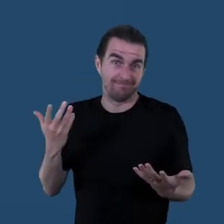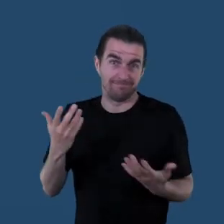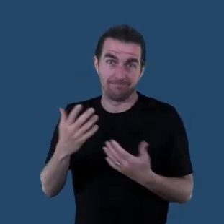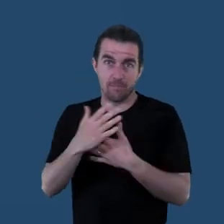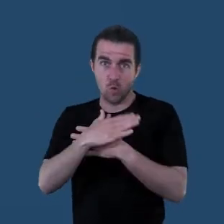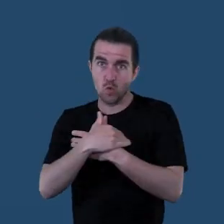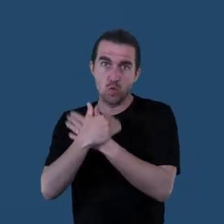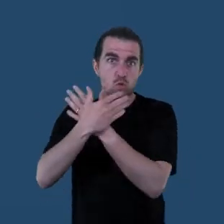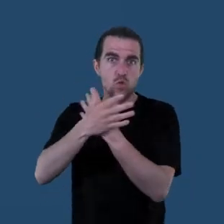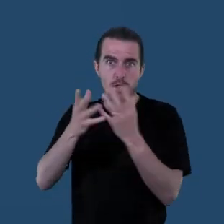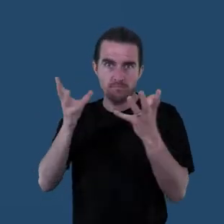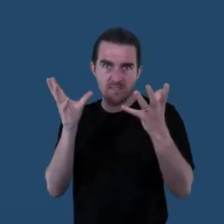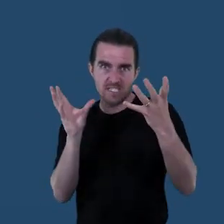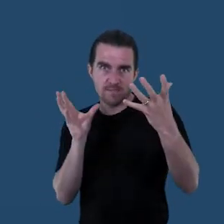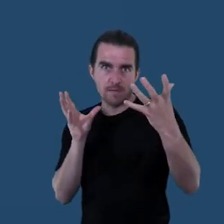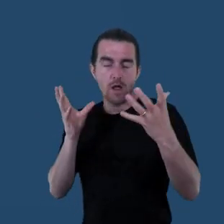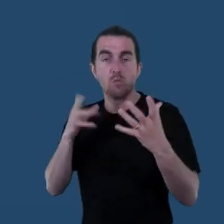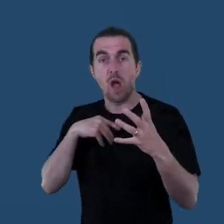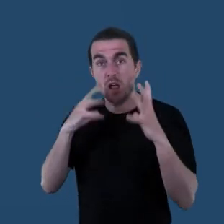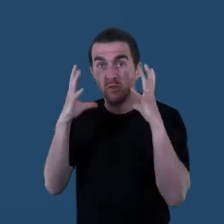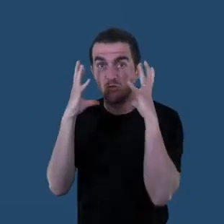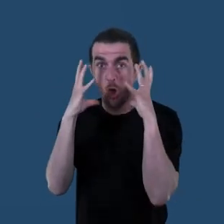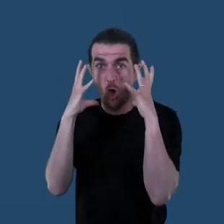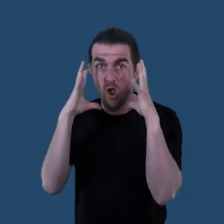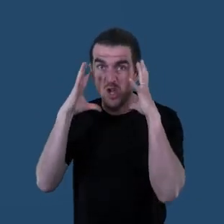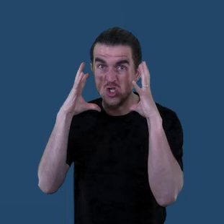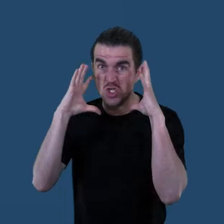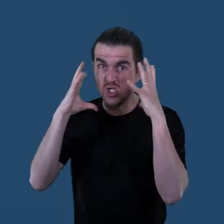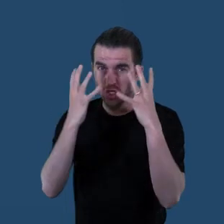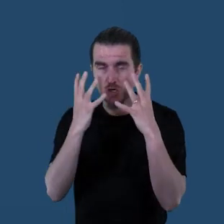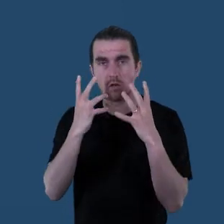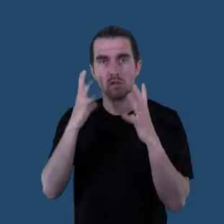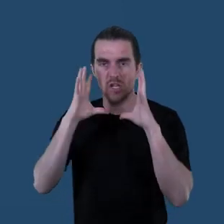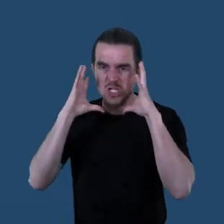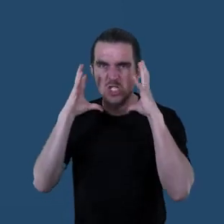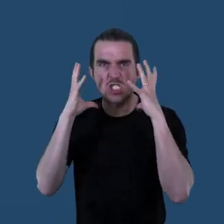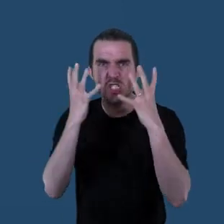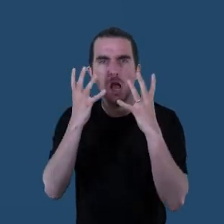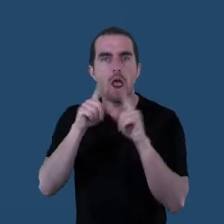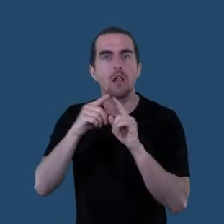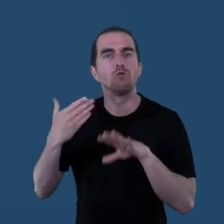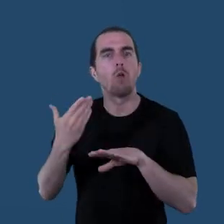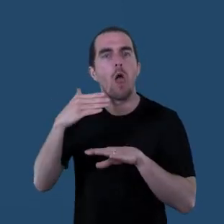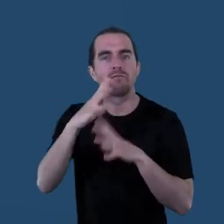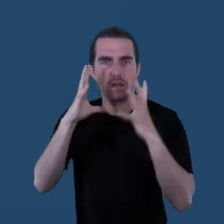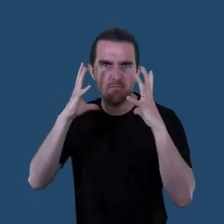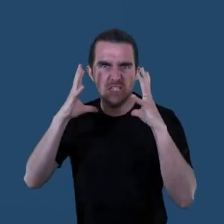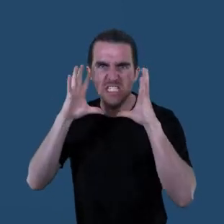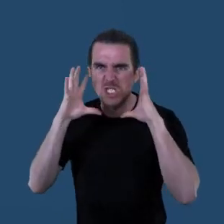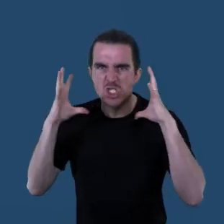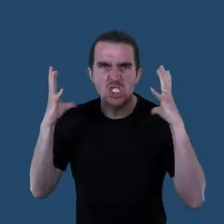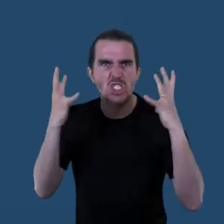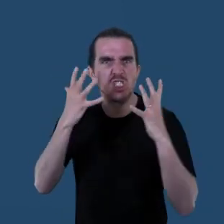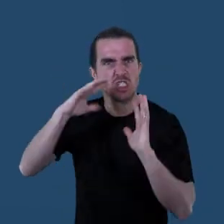believe it or not, is the skull of a, it's a species known as rough-toothed dolphin. And it's completely decorated,